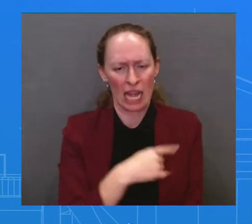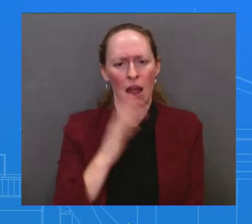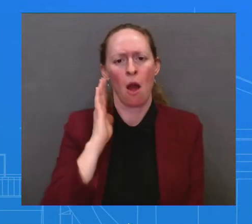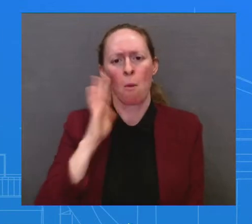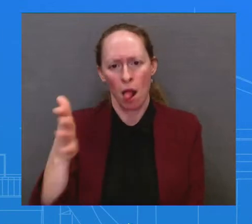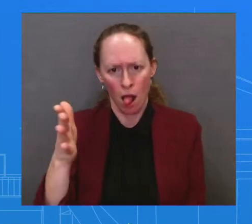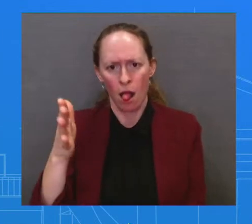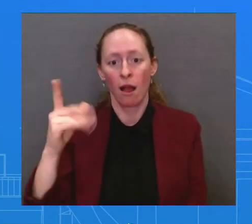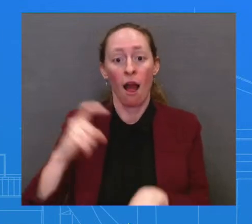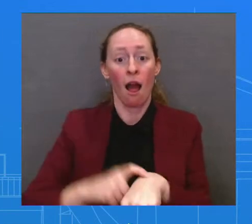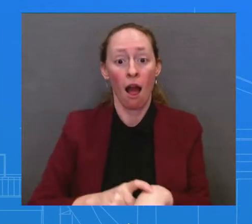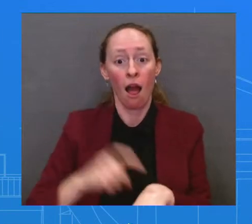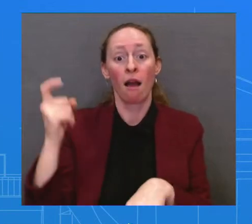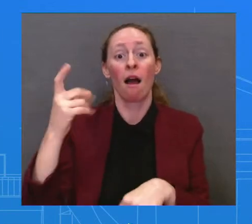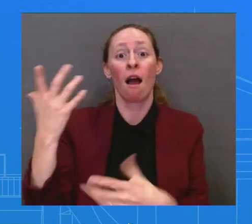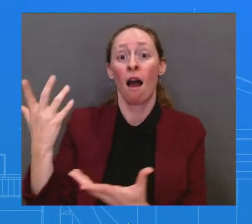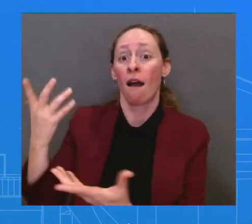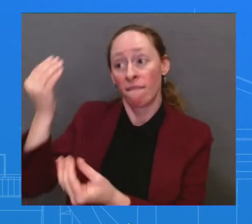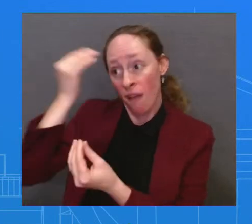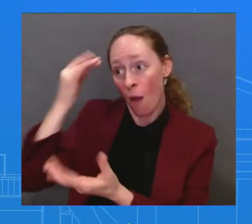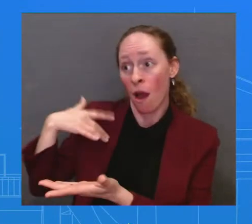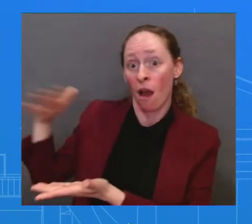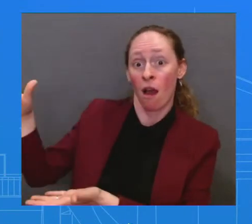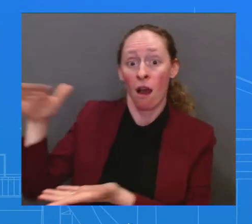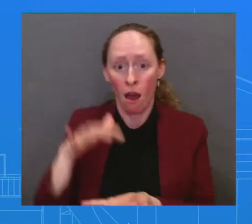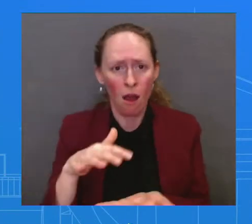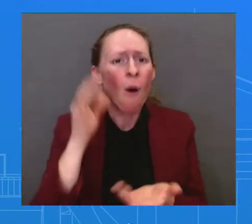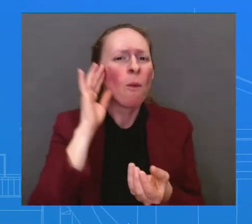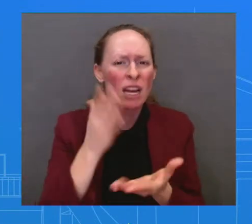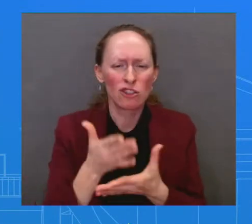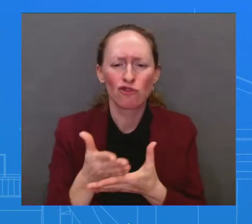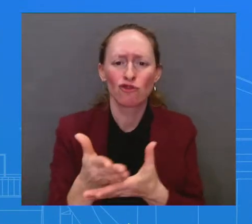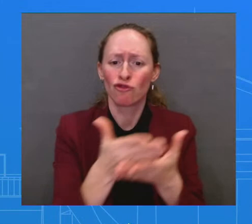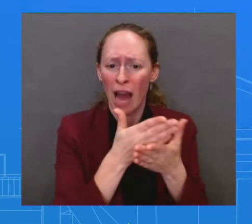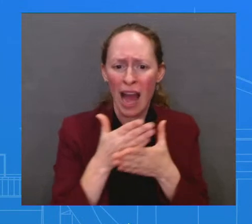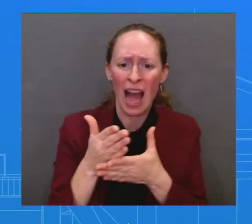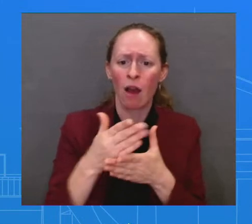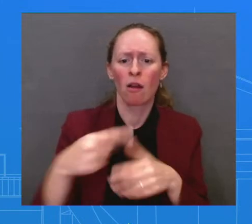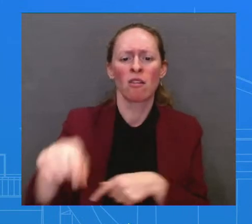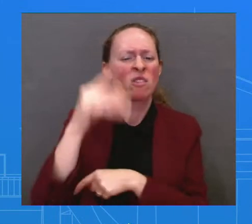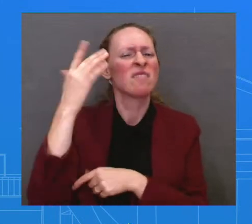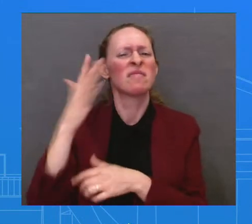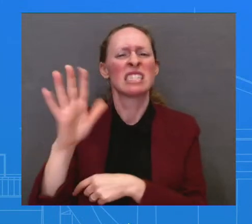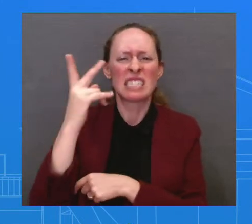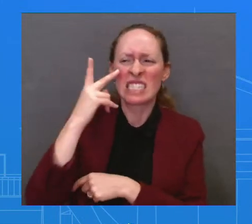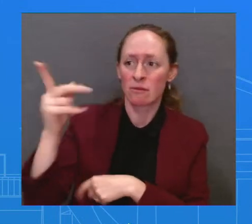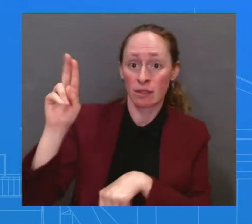You heard from the National Security Advisor. These are conversation that Blinken is having -- the Secretary of State is having.